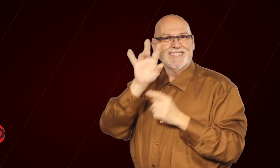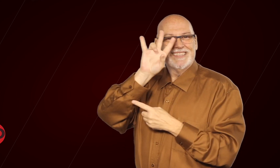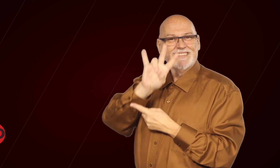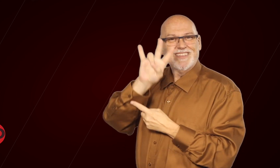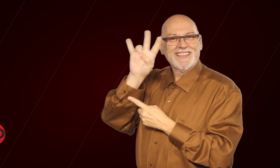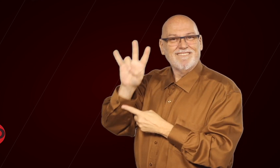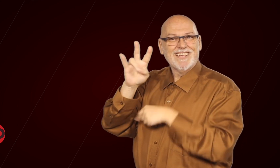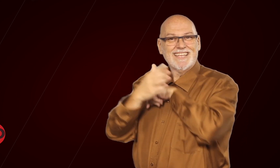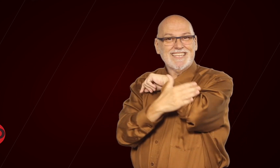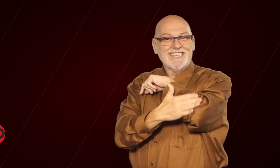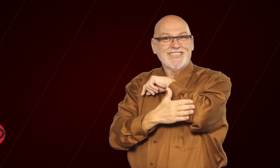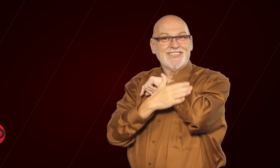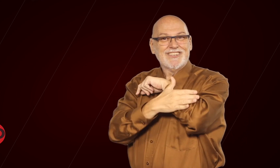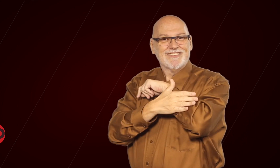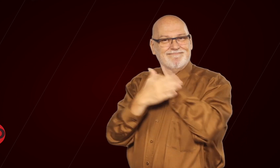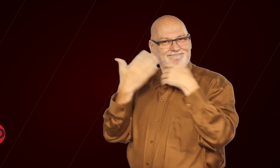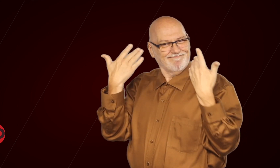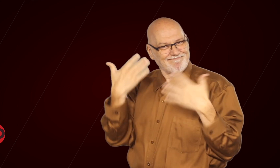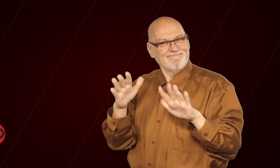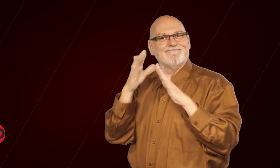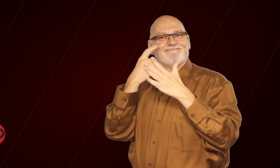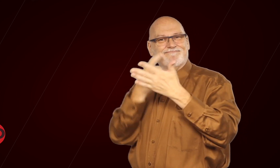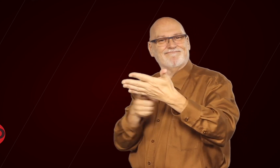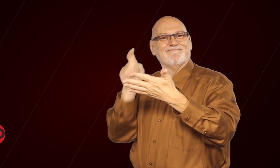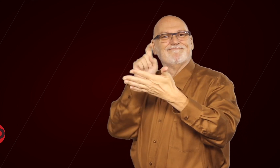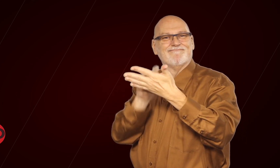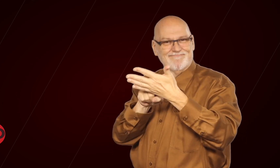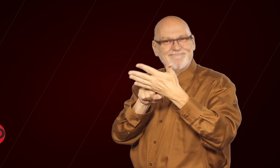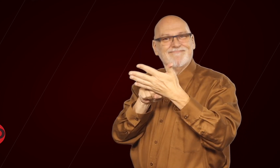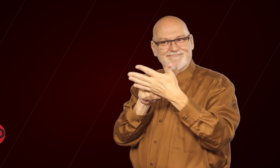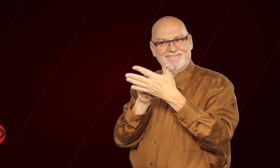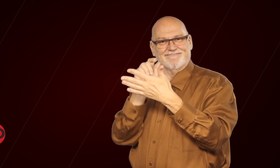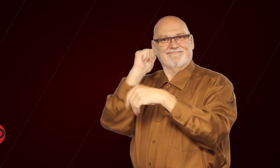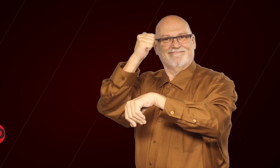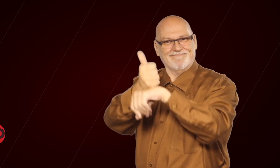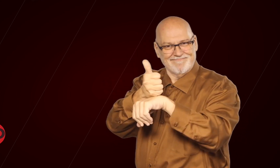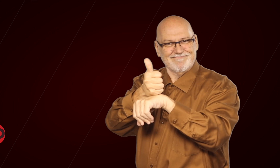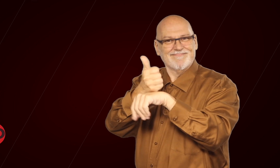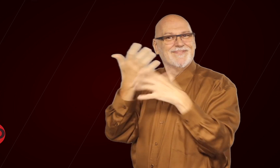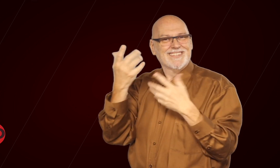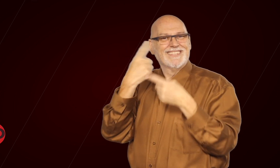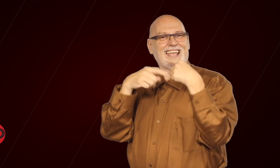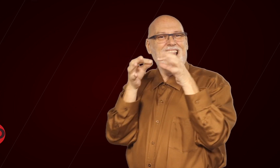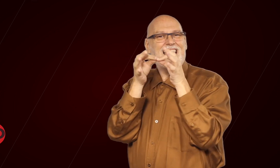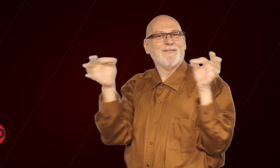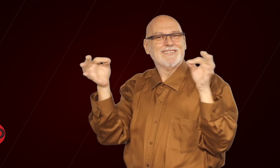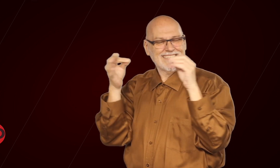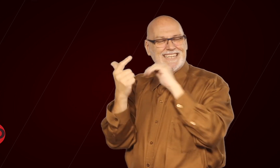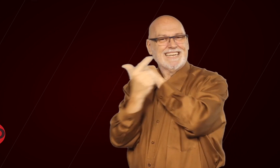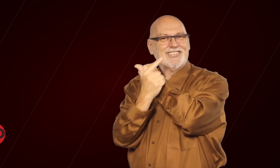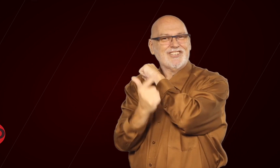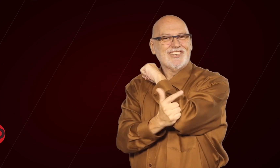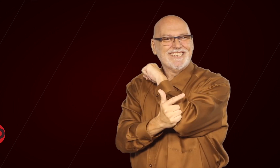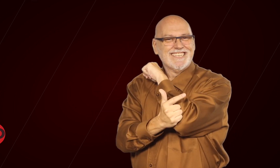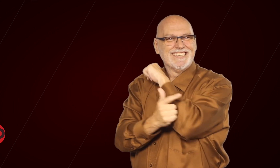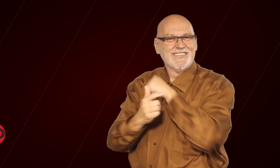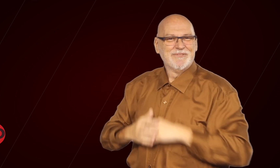have achieved Sign Language legislation.